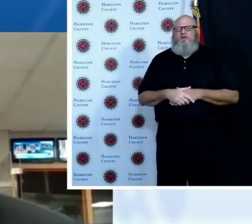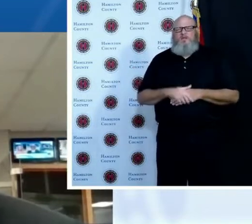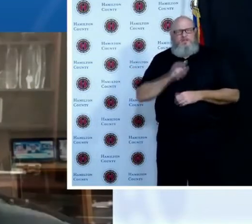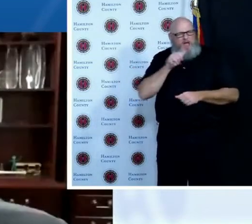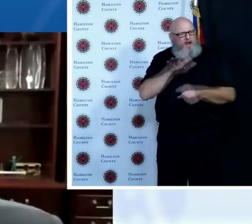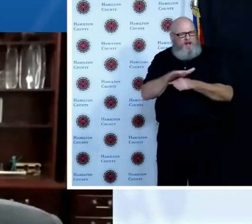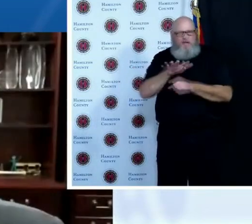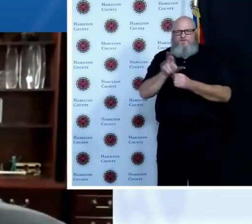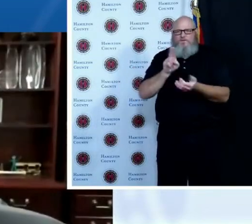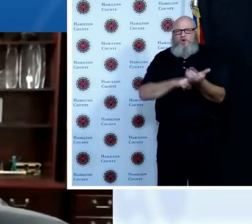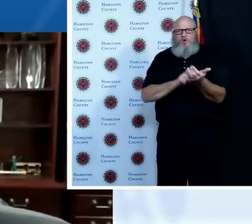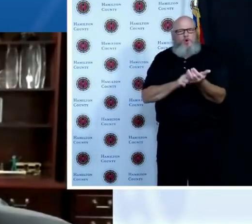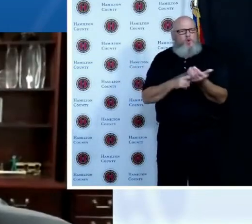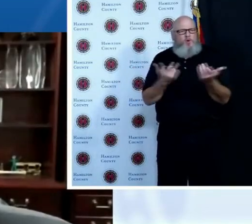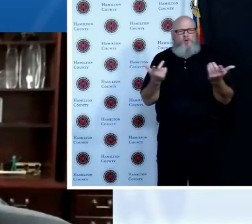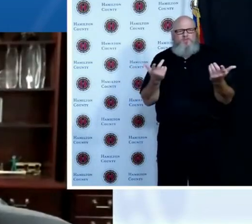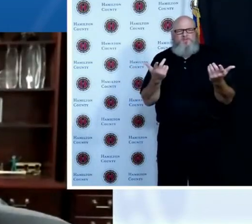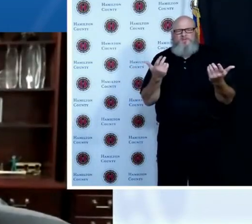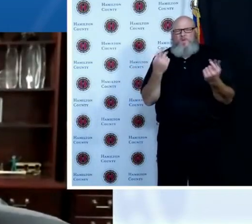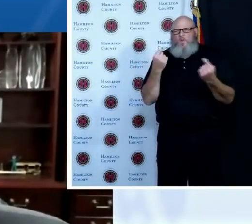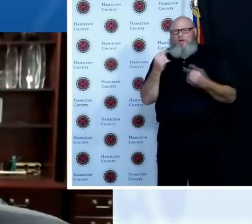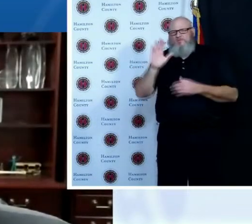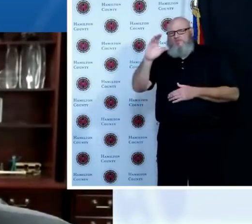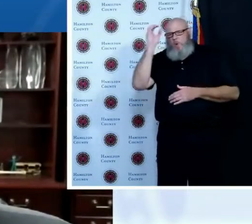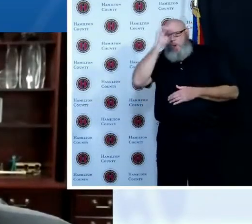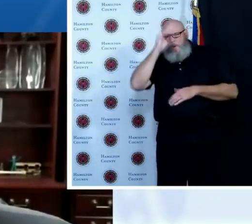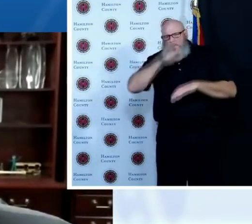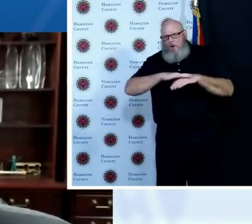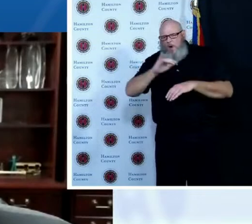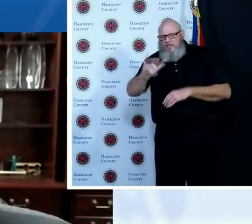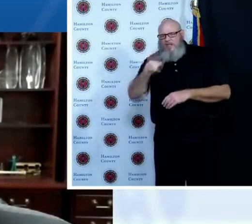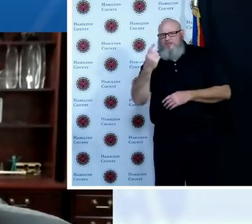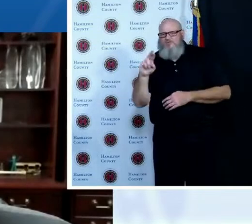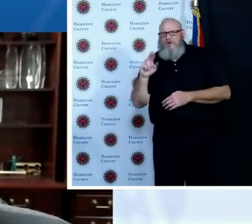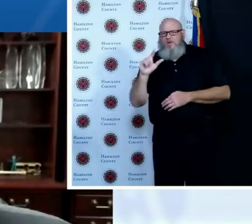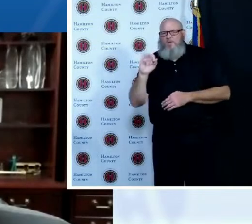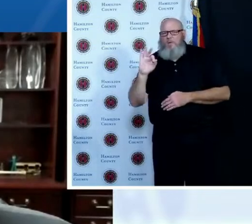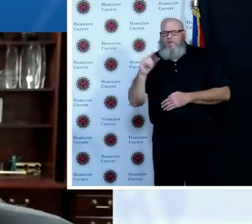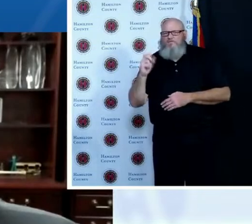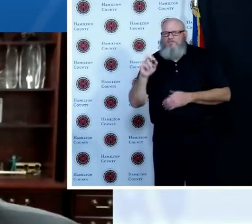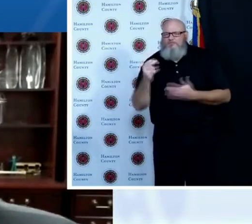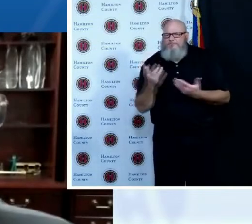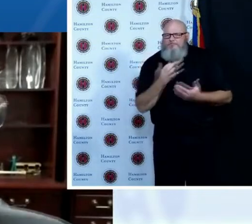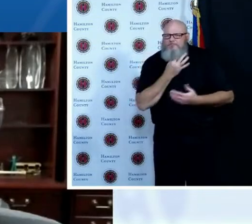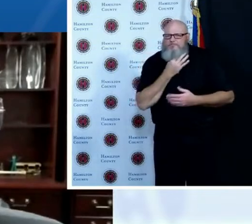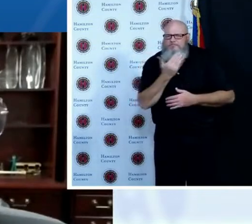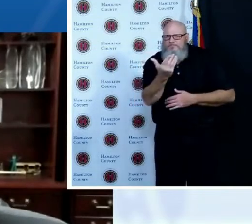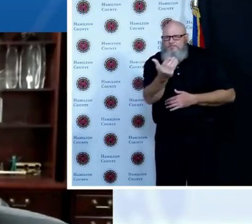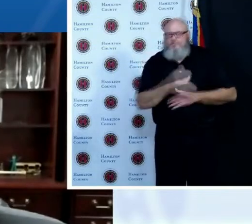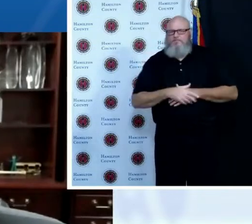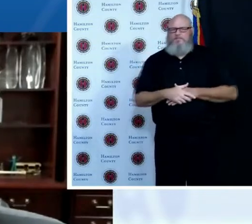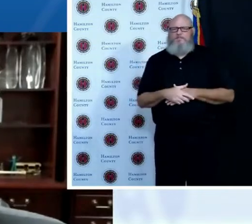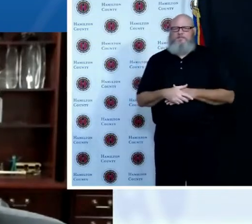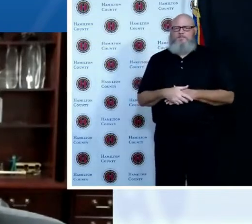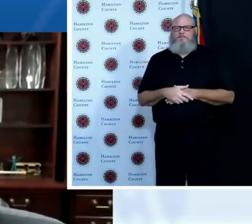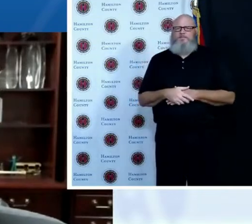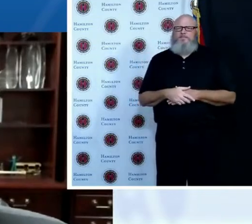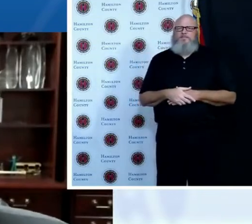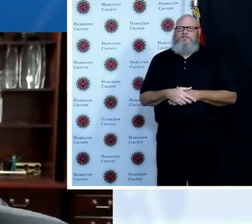you know I think that the the issue about is as Commissioner Kesterman said is that really the